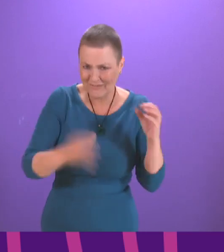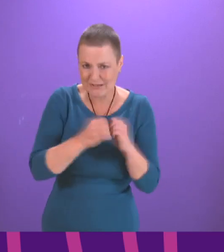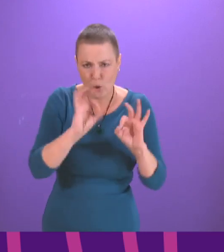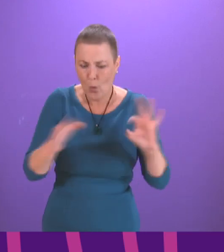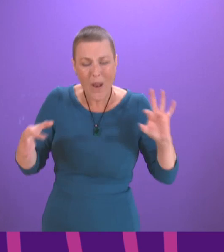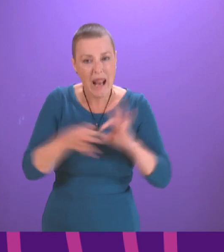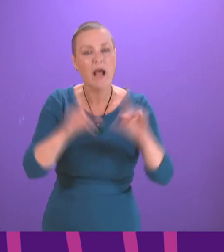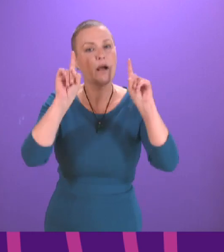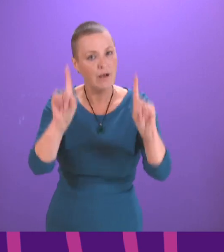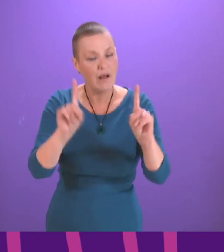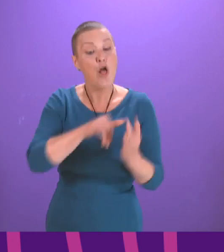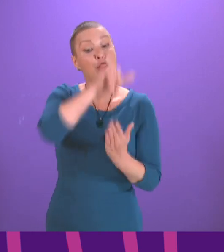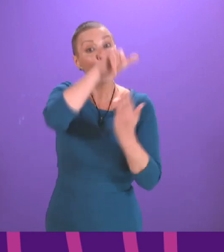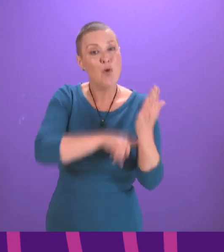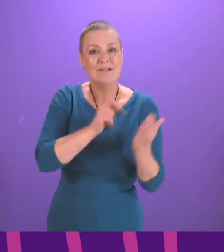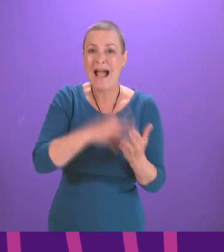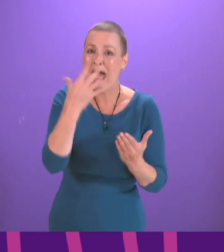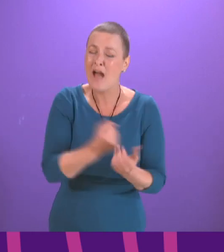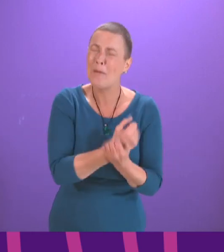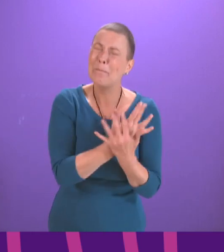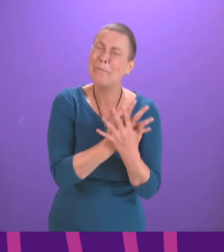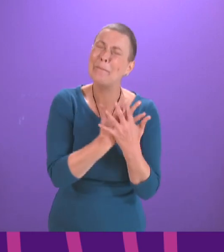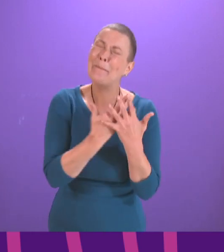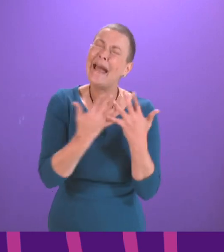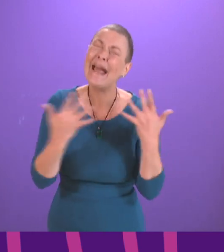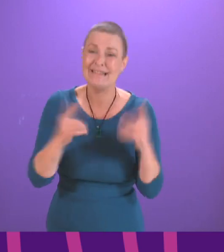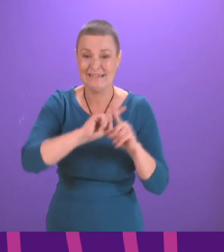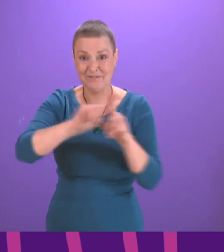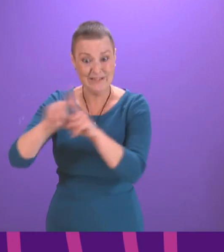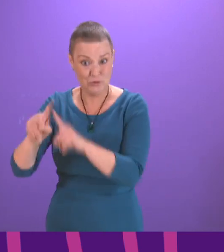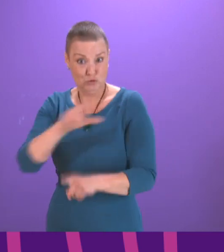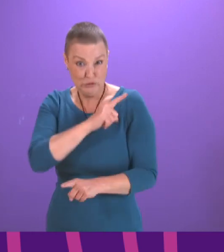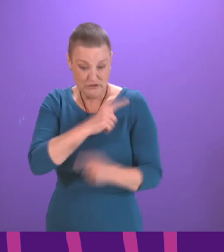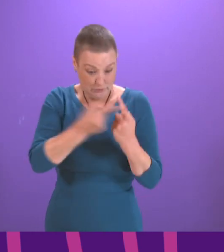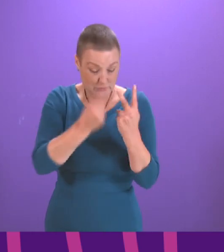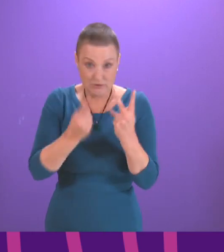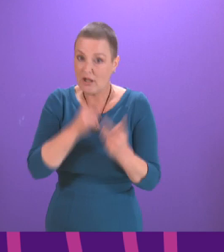The report says that, taking account of all the factors, hospital discharge was not a